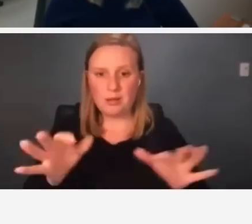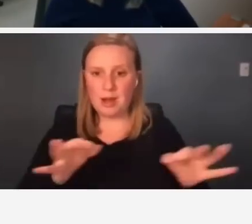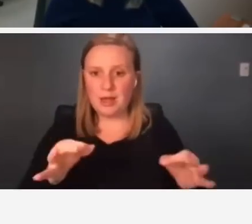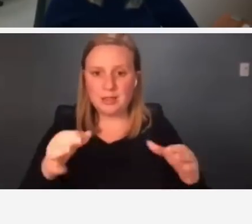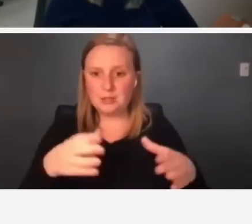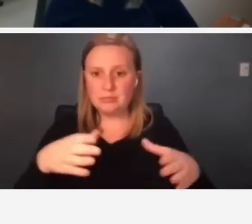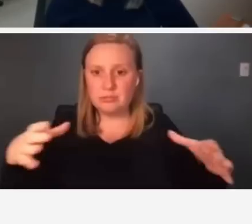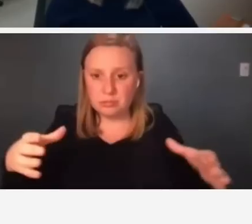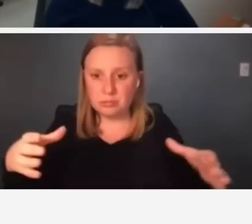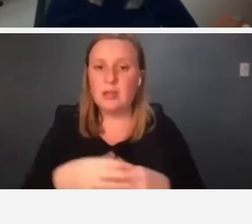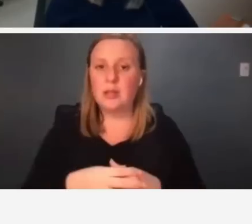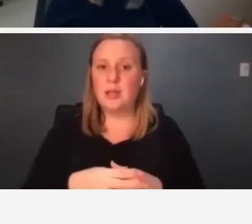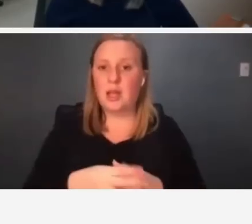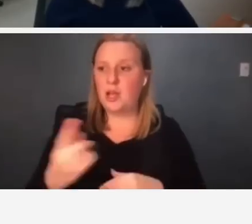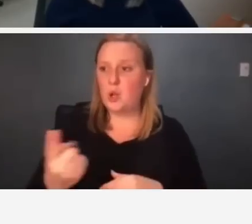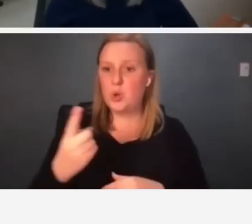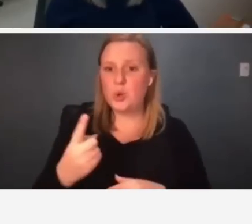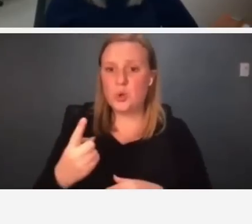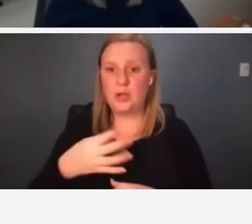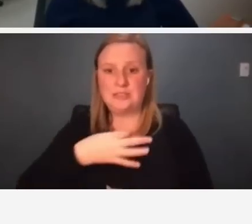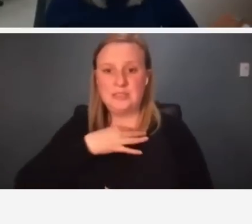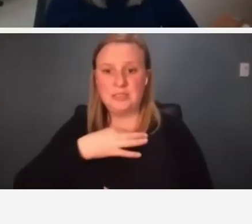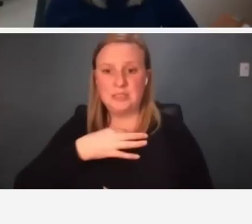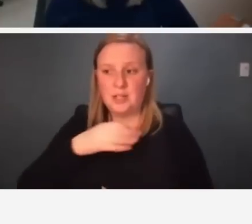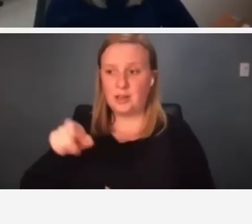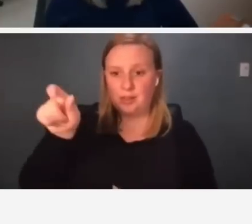face to face component. So I kind of dealt in a very longwinded and